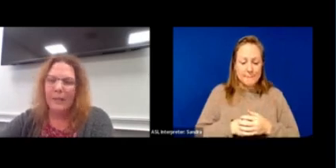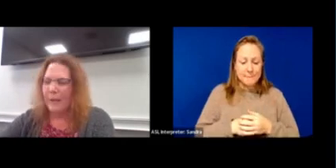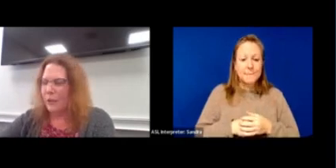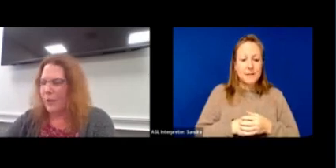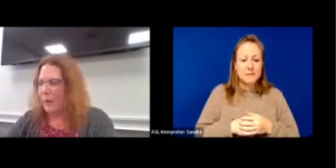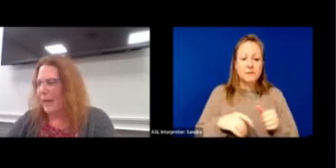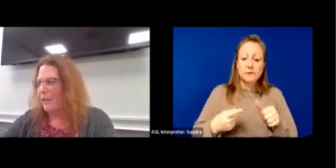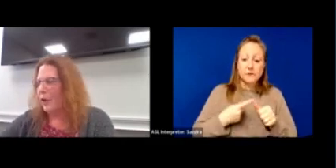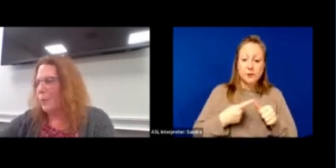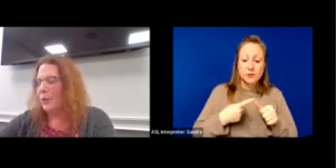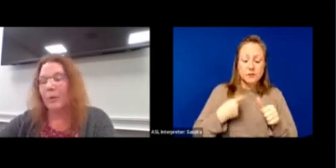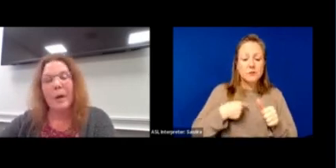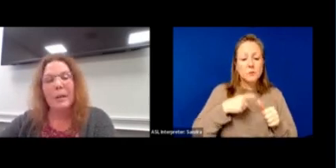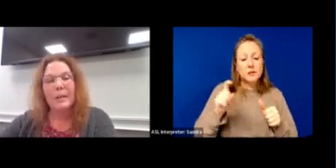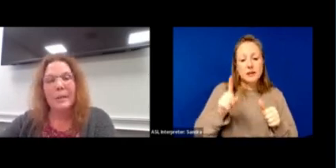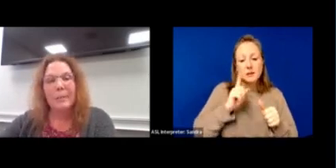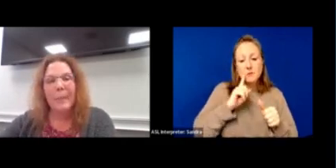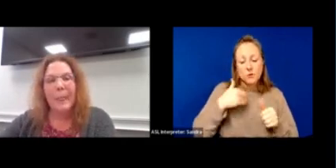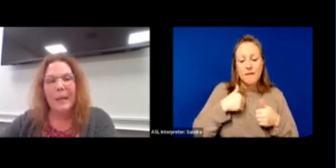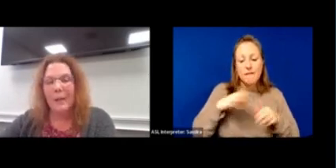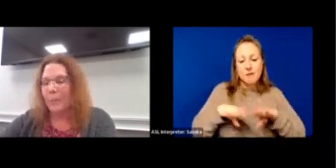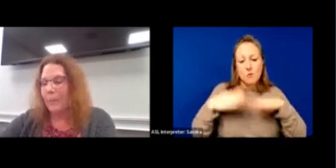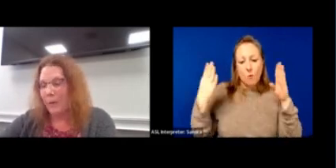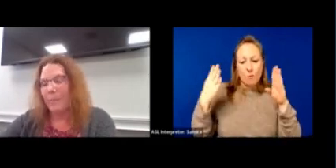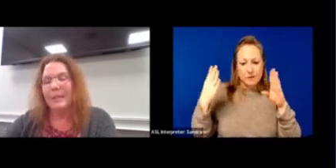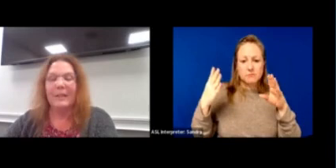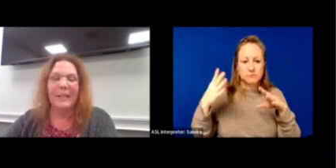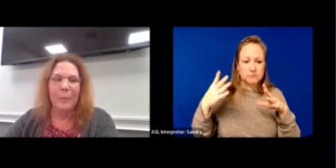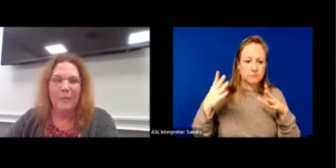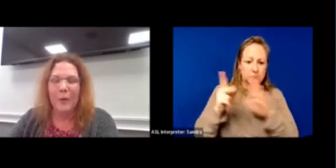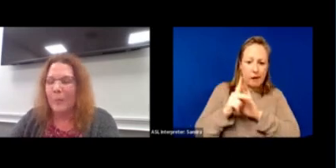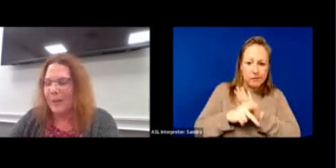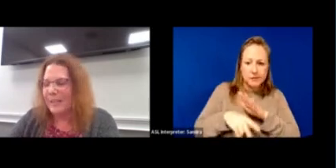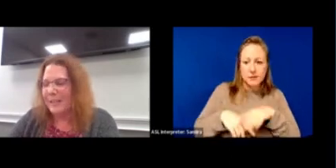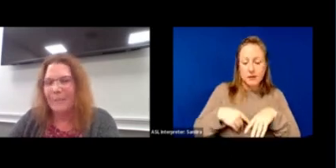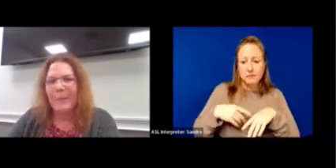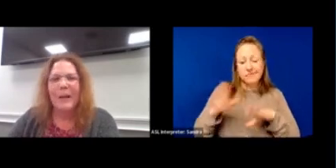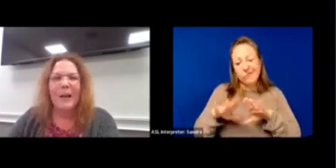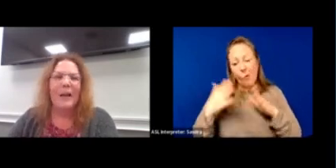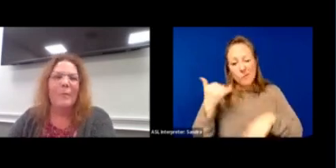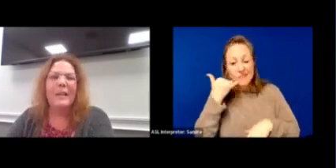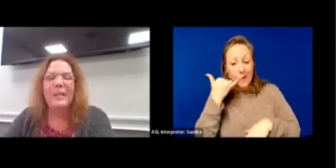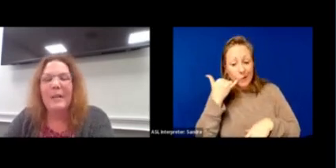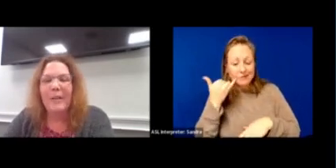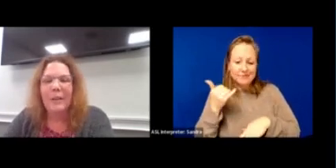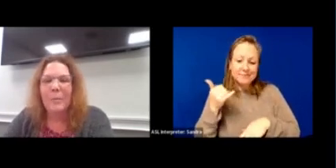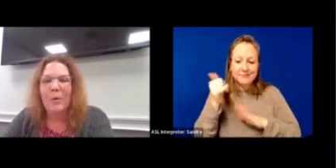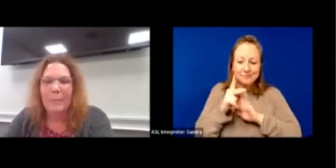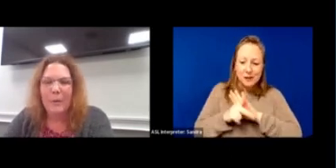need to make sure that we have an open door policy, and then a basically an open phone policy. We need to be available and